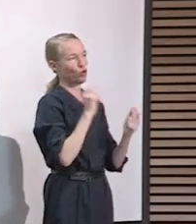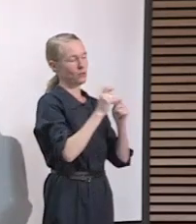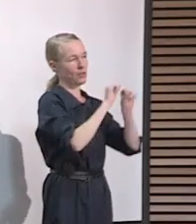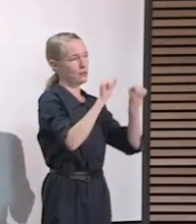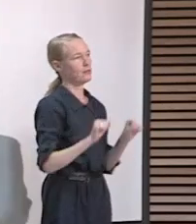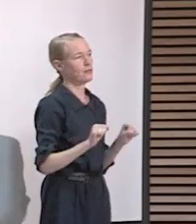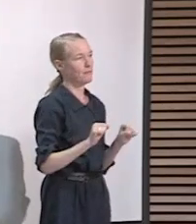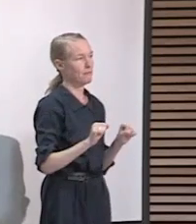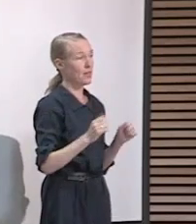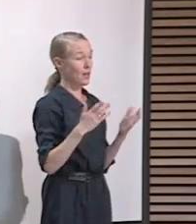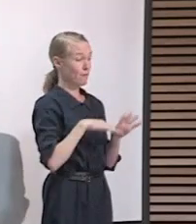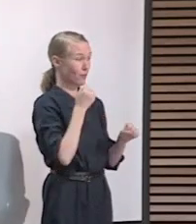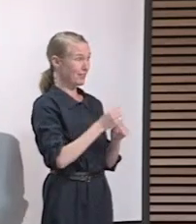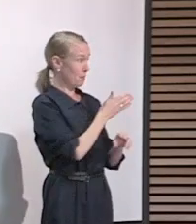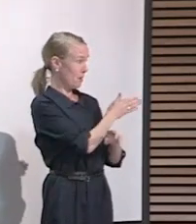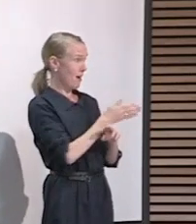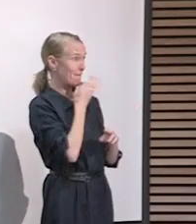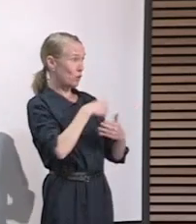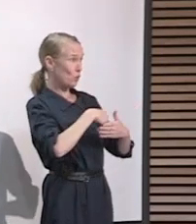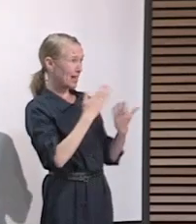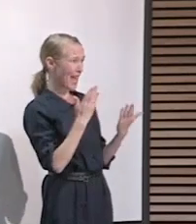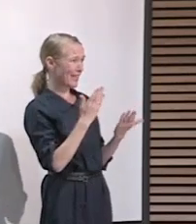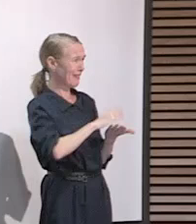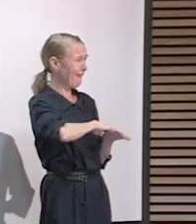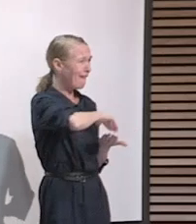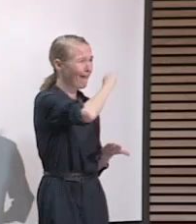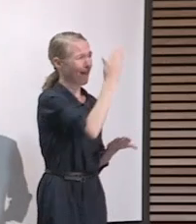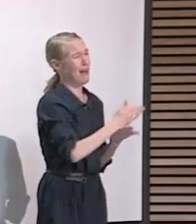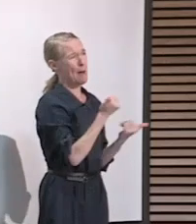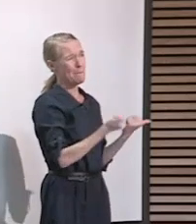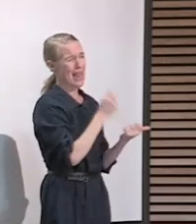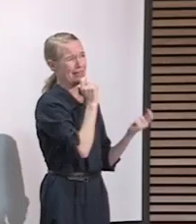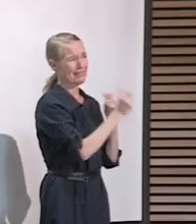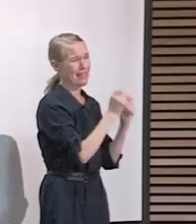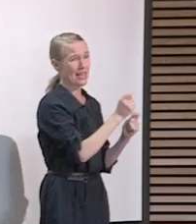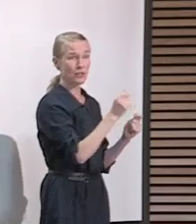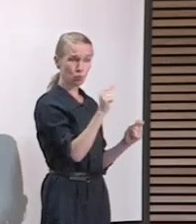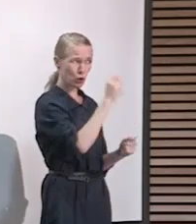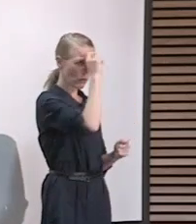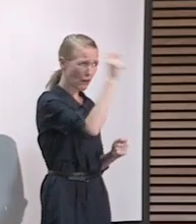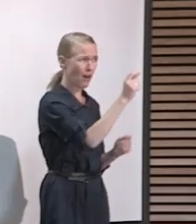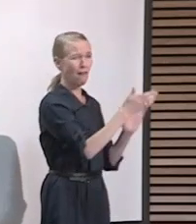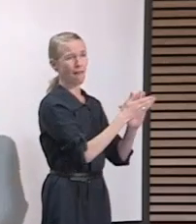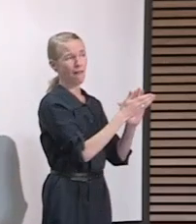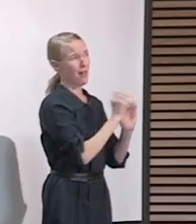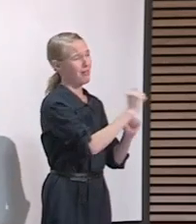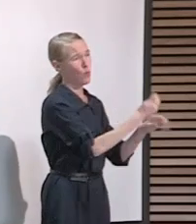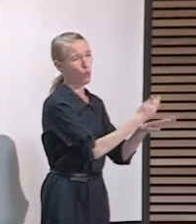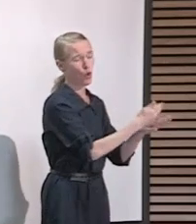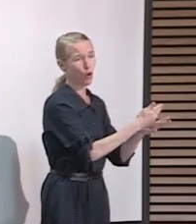response and as the minister outlined today the work our labs have done to test a huge